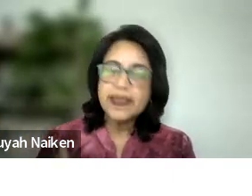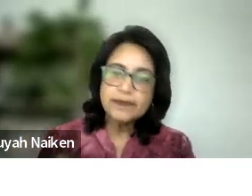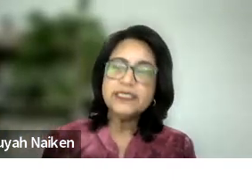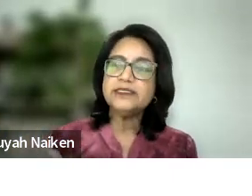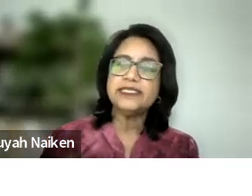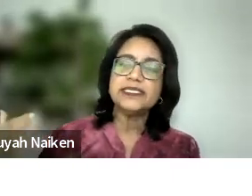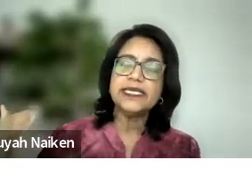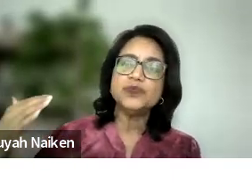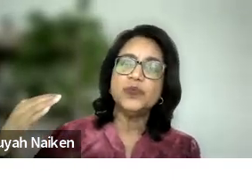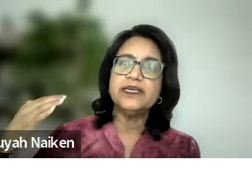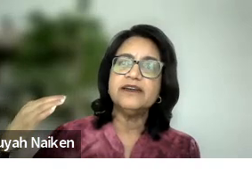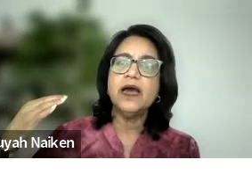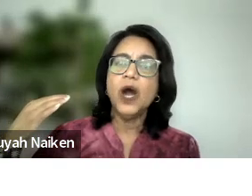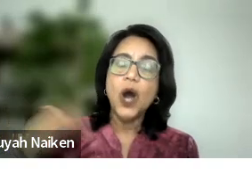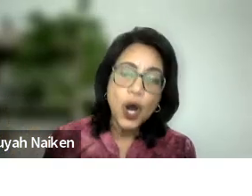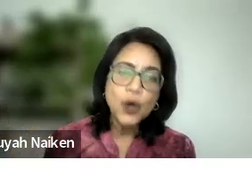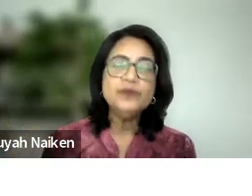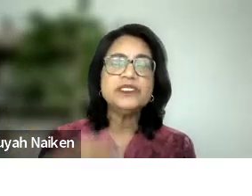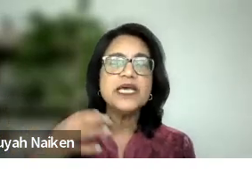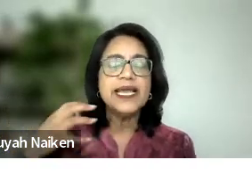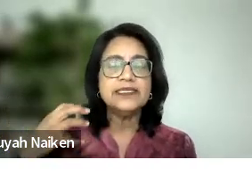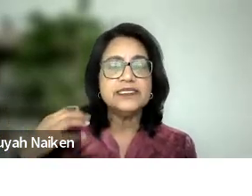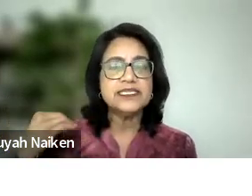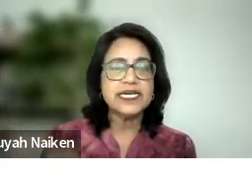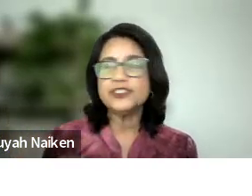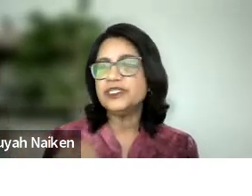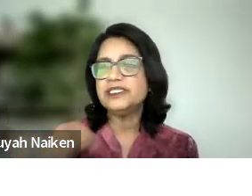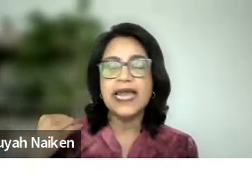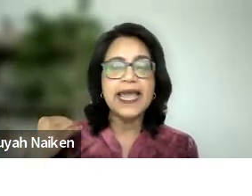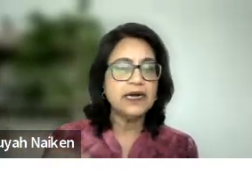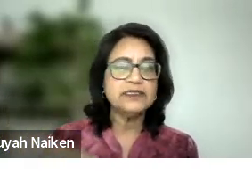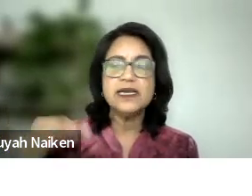There could be a medical treatment and it could go away. Oftentimes it's very closeted.